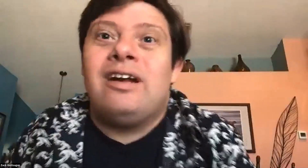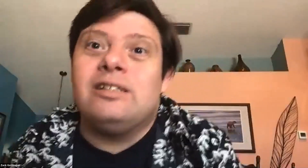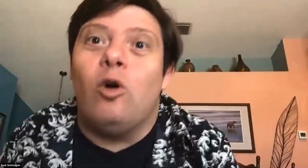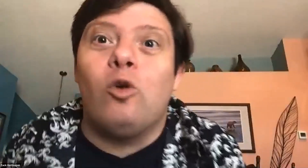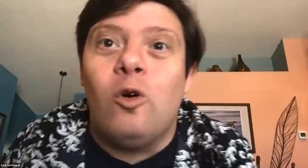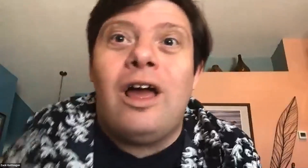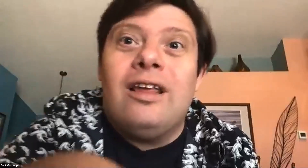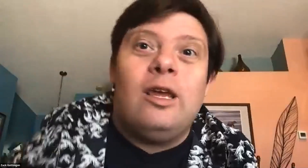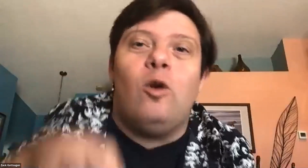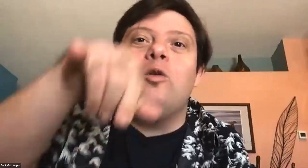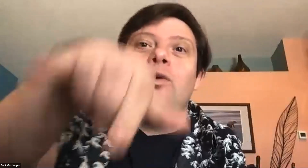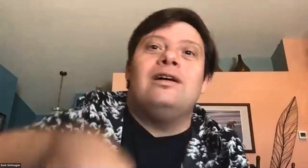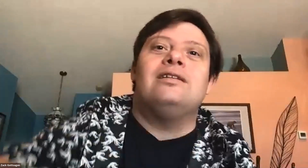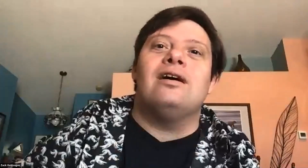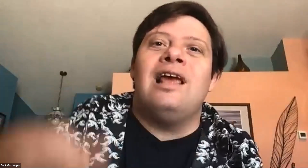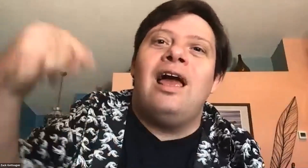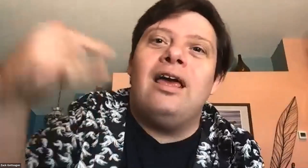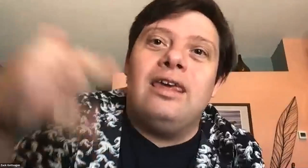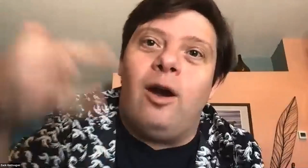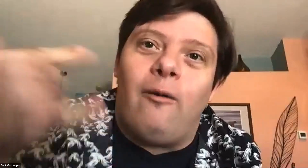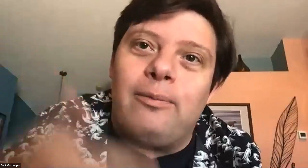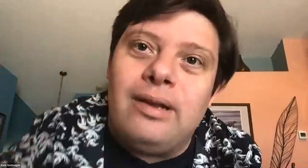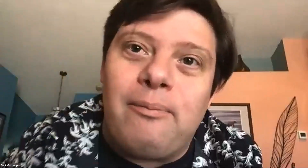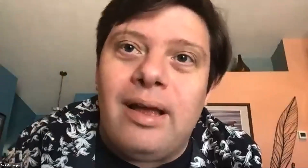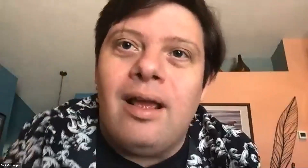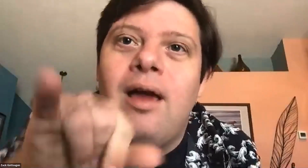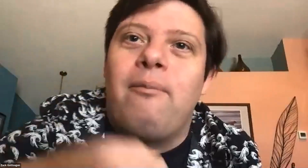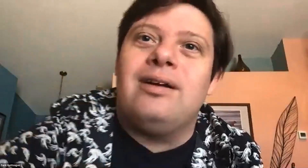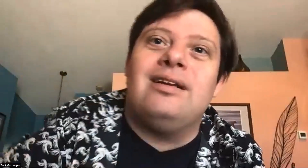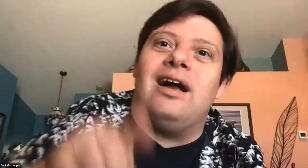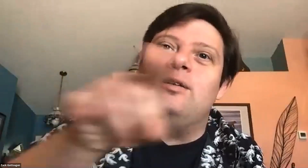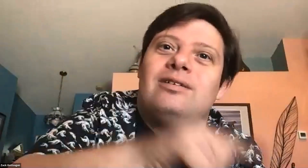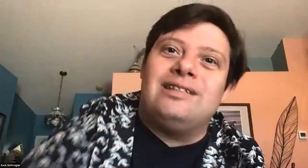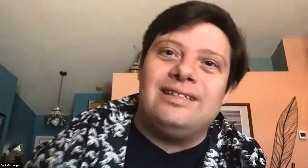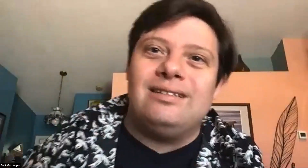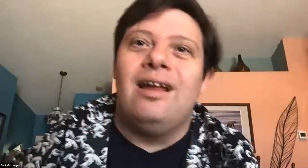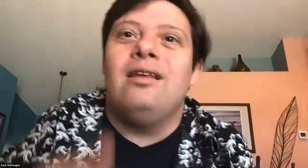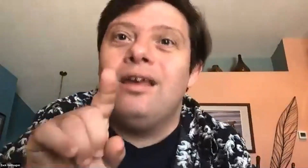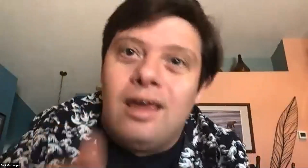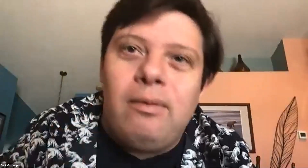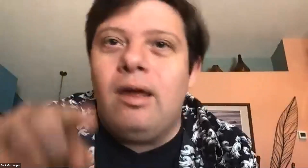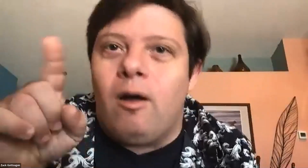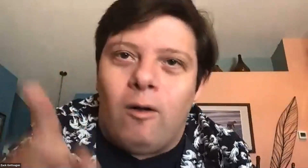all the week. I'd love it the most to be with you. I would say for Garrett. Garrett is so